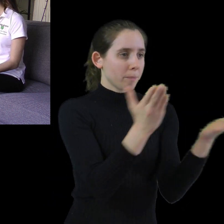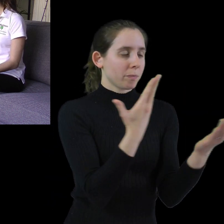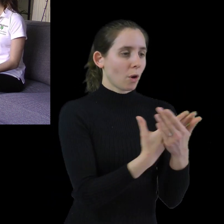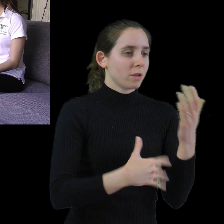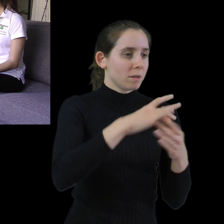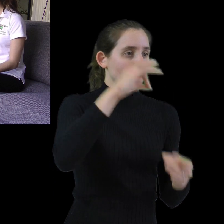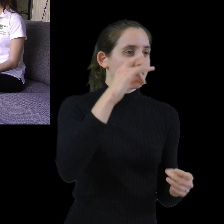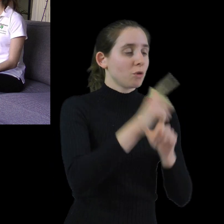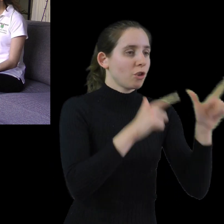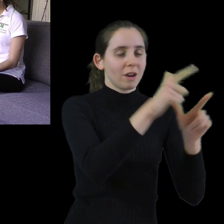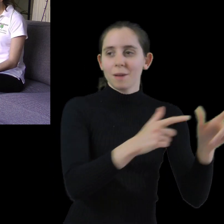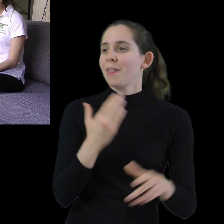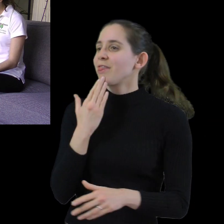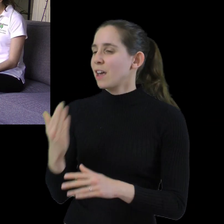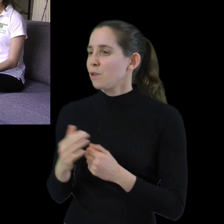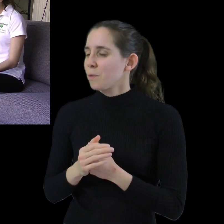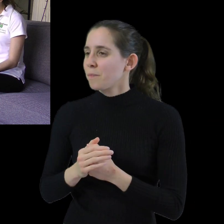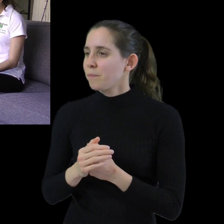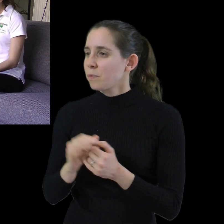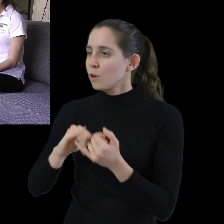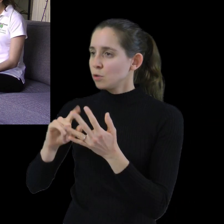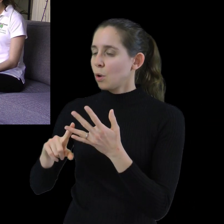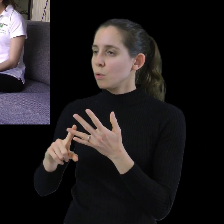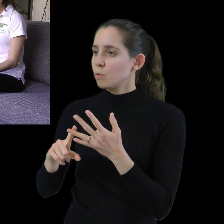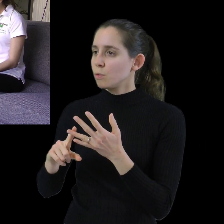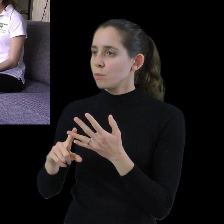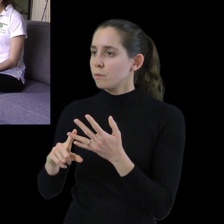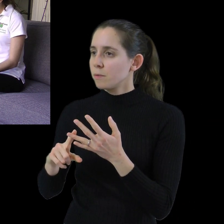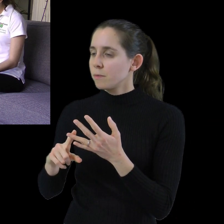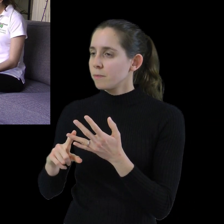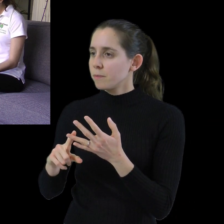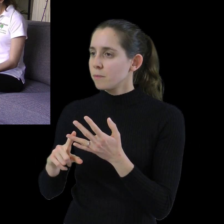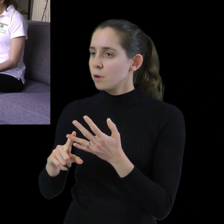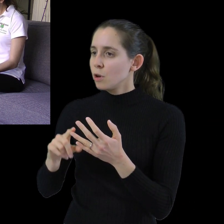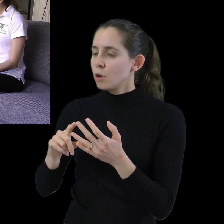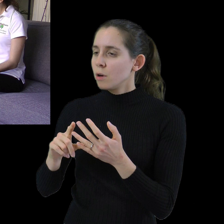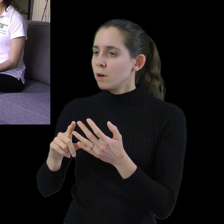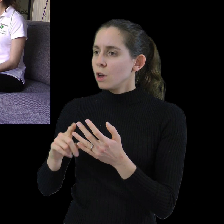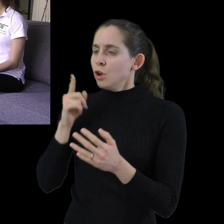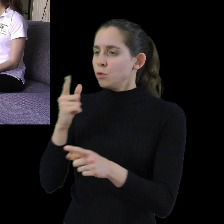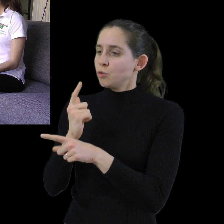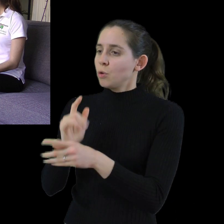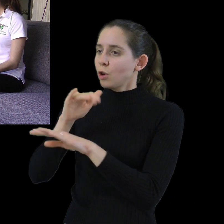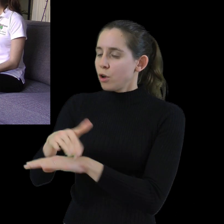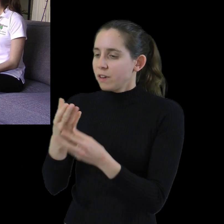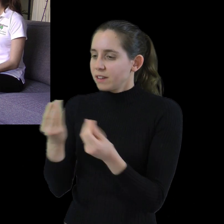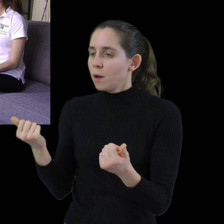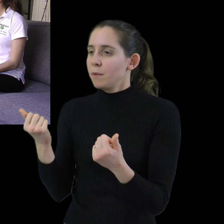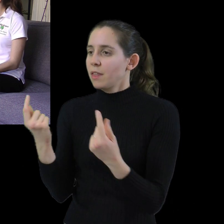Kimberley: Thank you. So you've talked about, you know some of the stuff that Christian Services for the